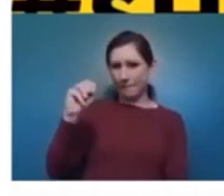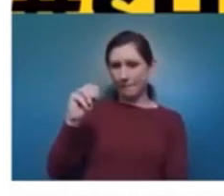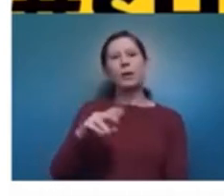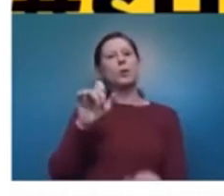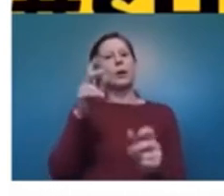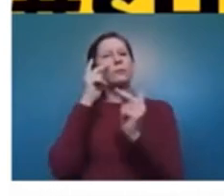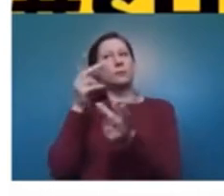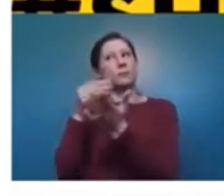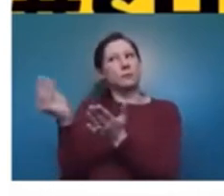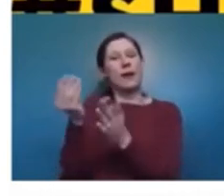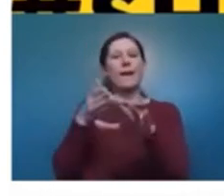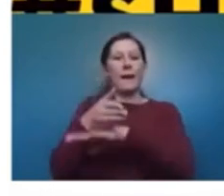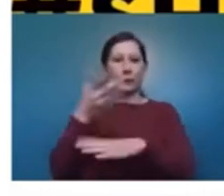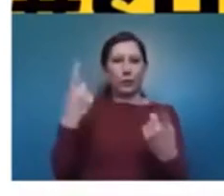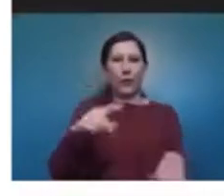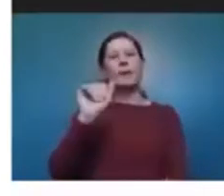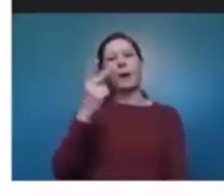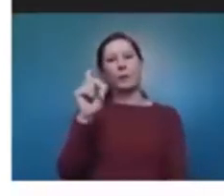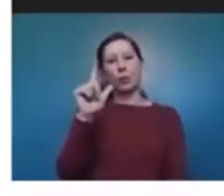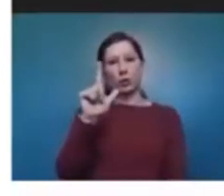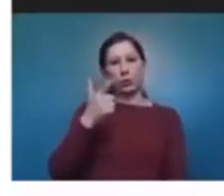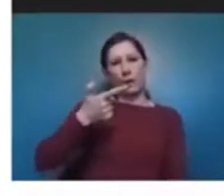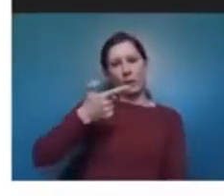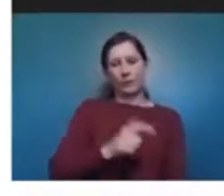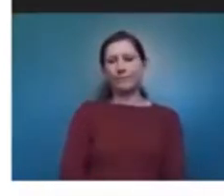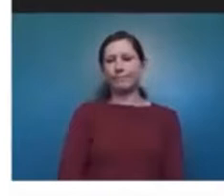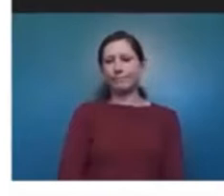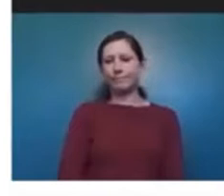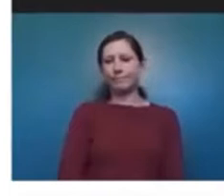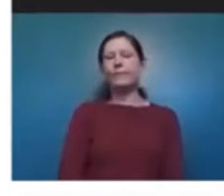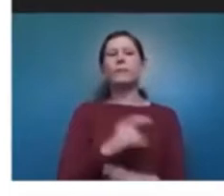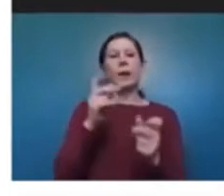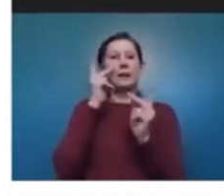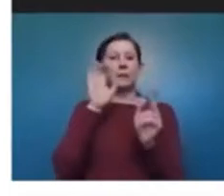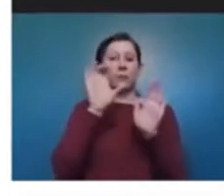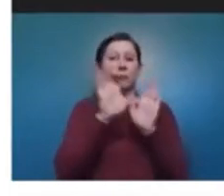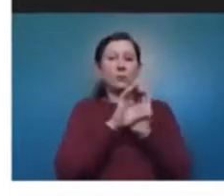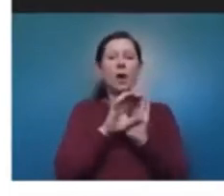April 21st. To demonstrate that work, here is an image of a smirking man